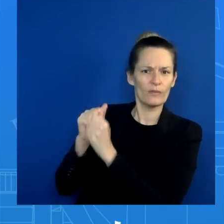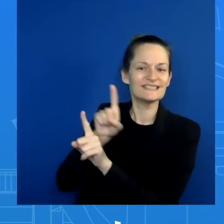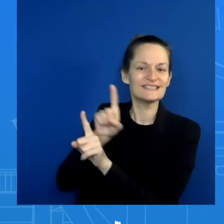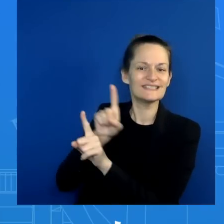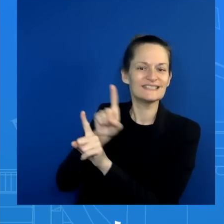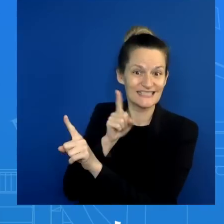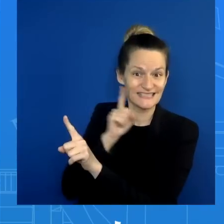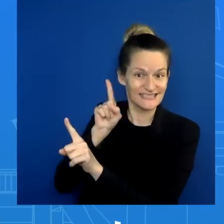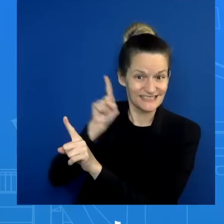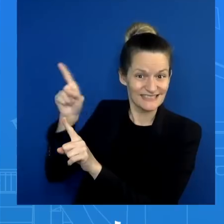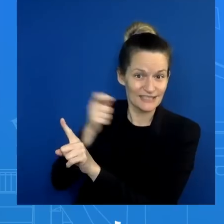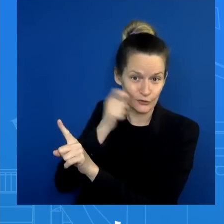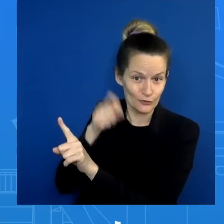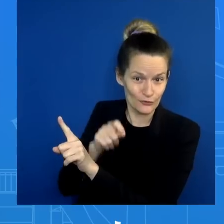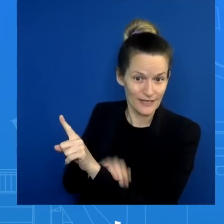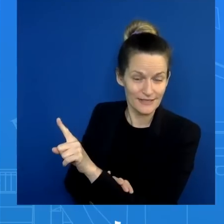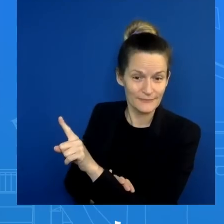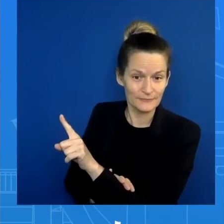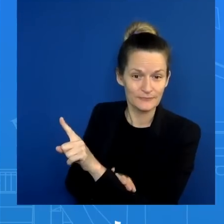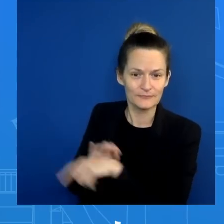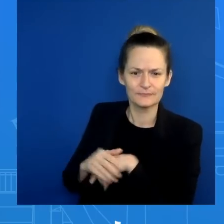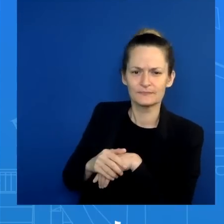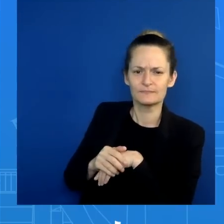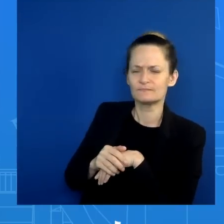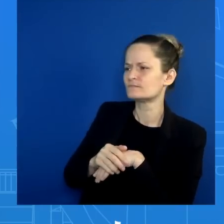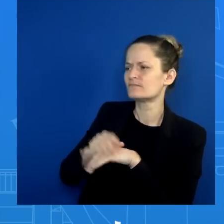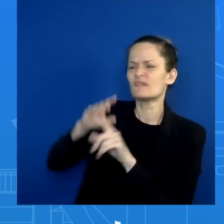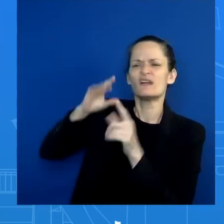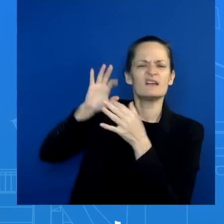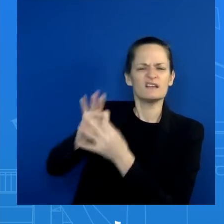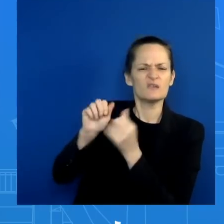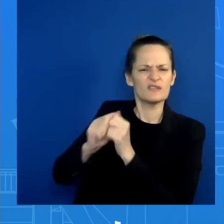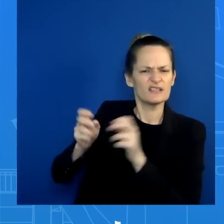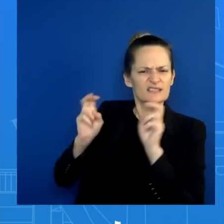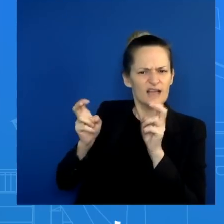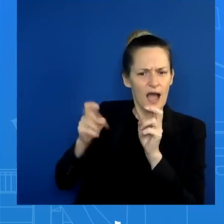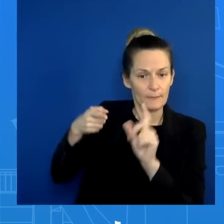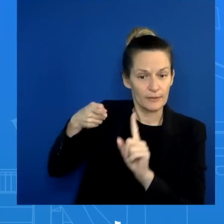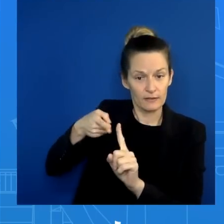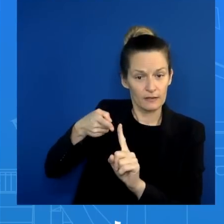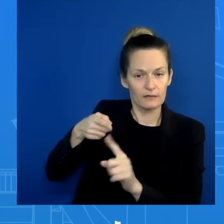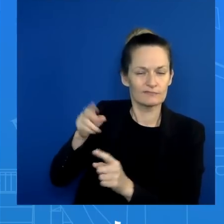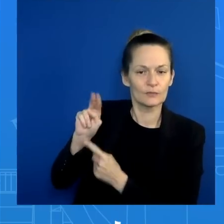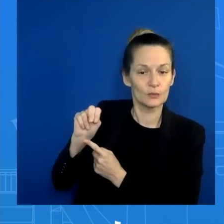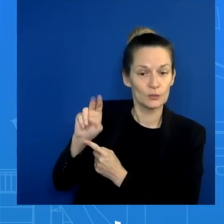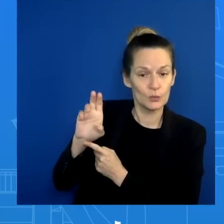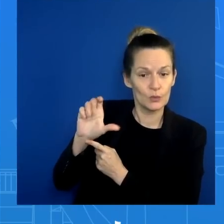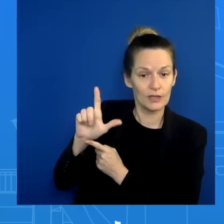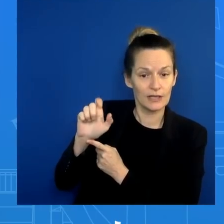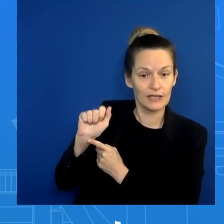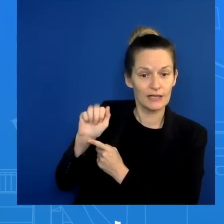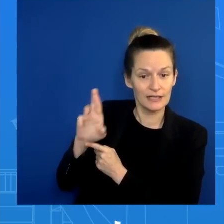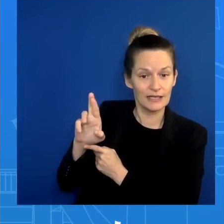where the facility is reportedly now being cut off from the electrical grid. Was that discussed during today's call?